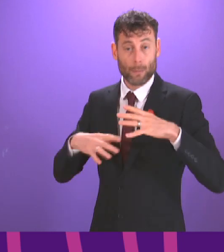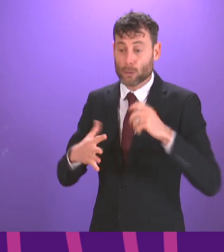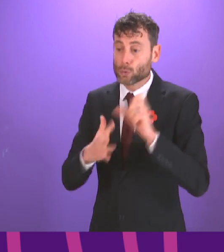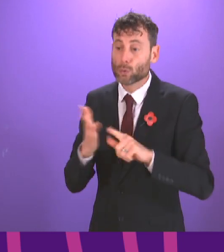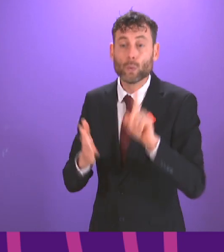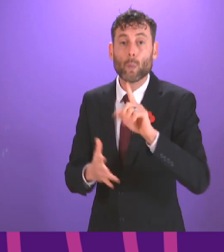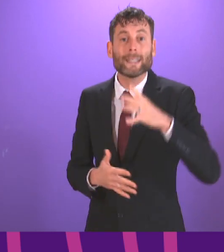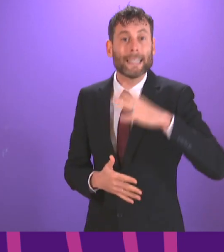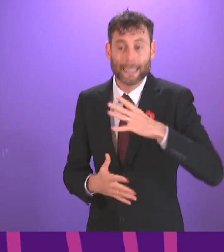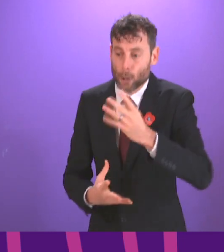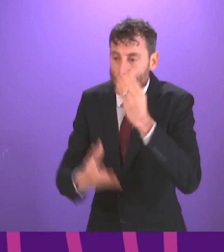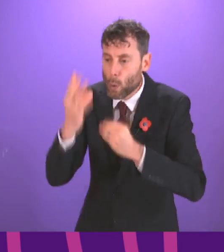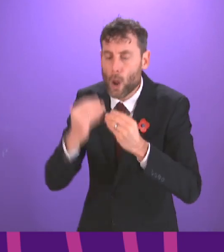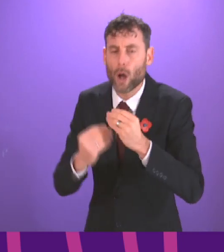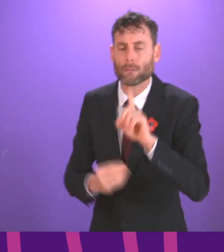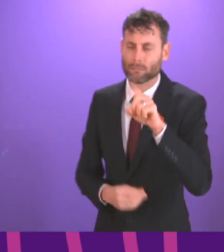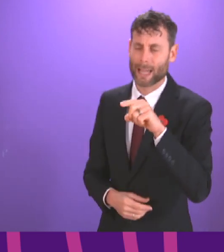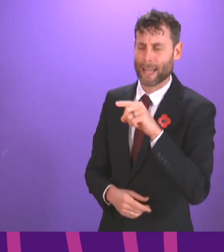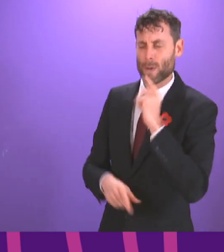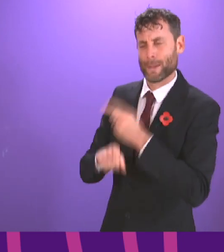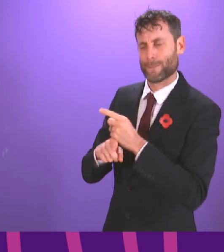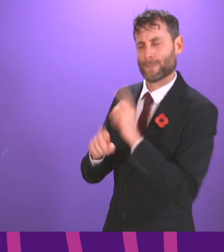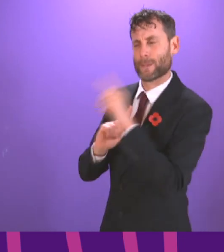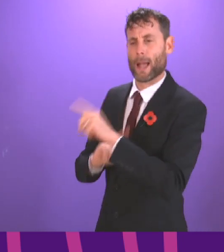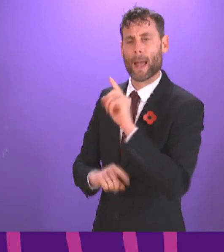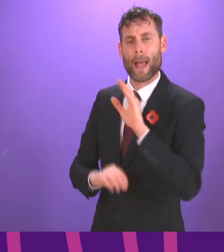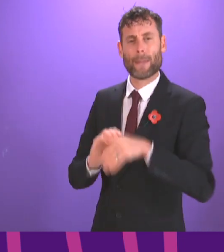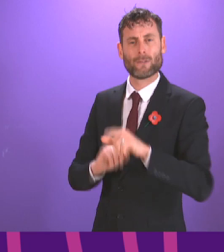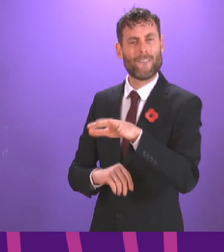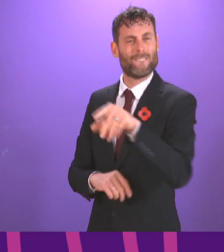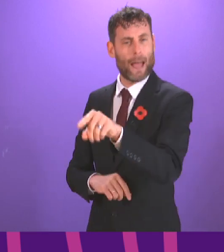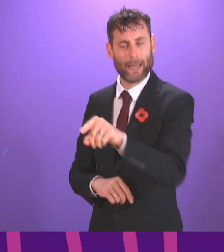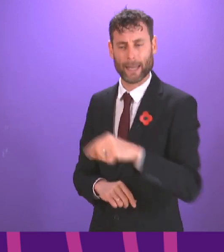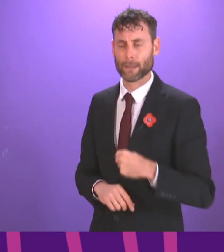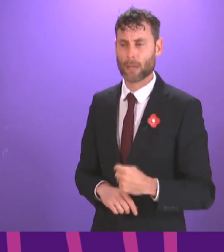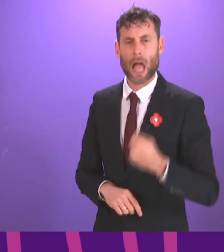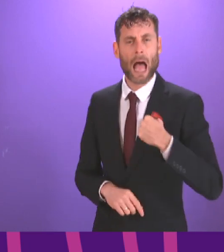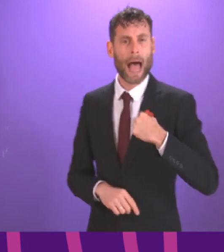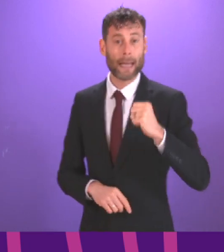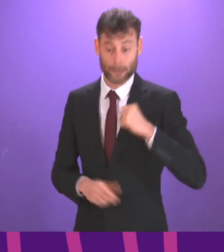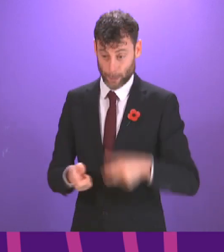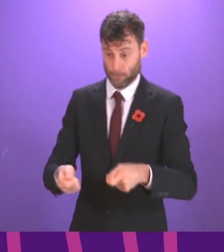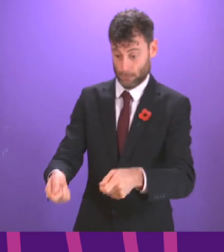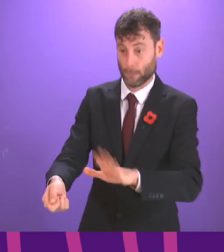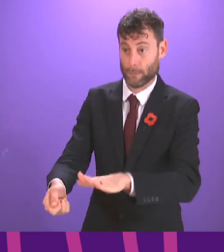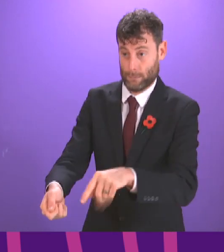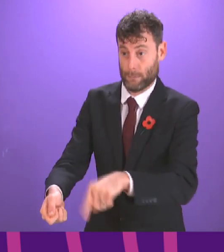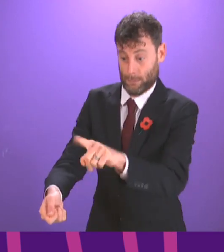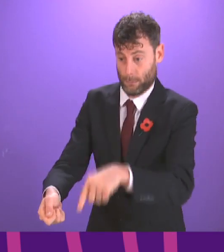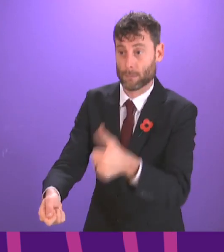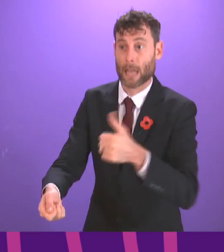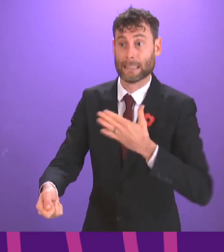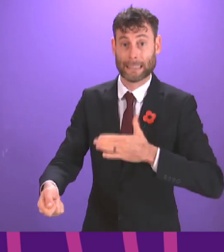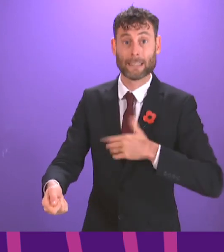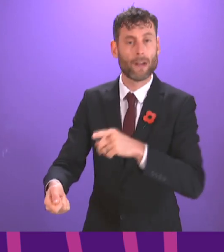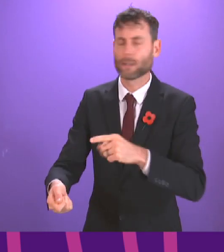I do not expect any grieving family to think that they have all the answers to their questions